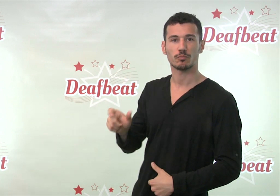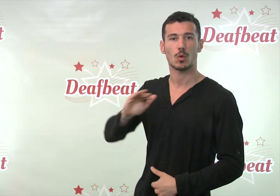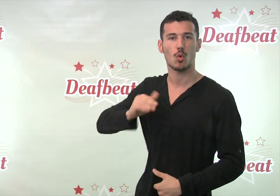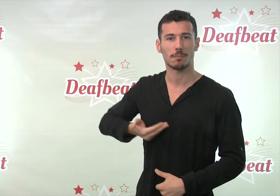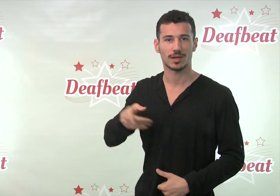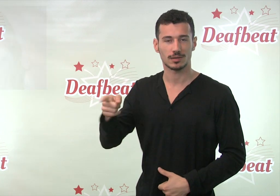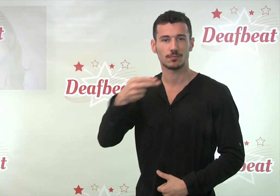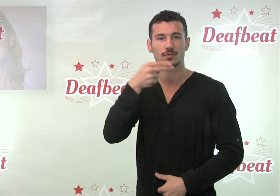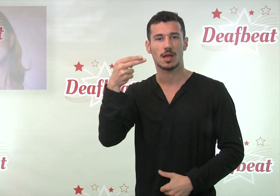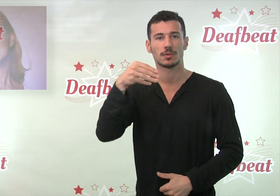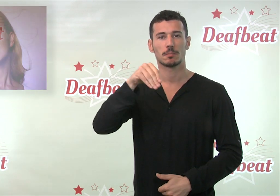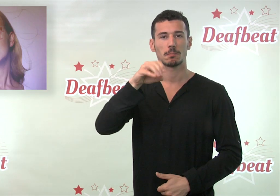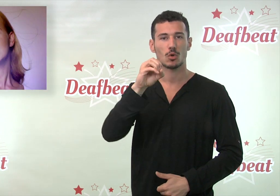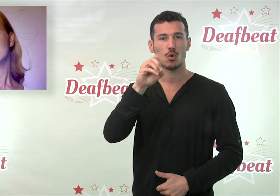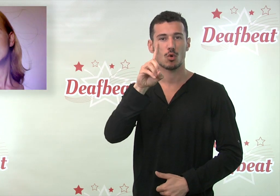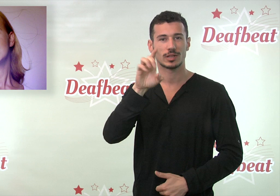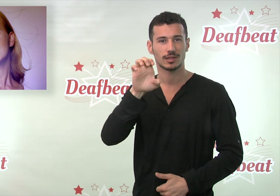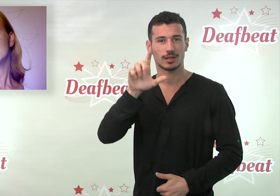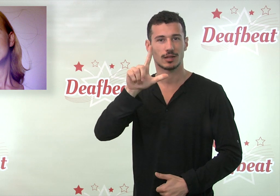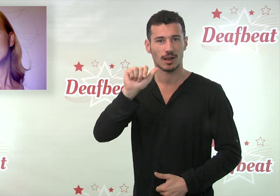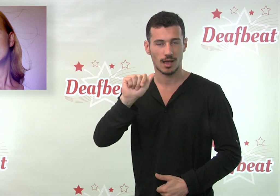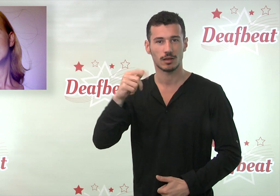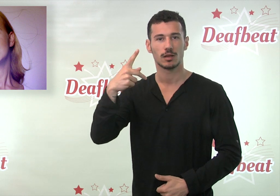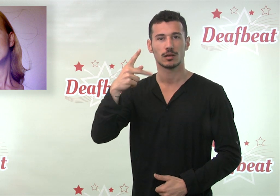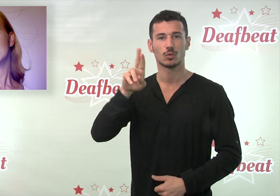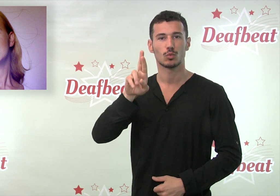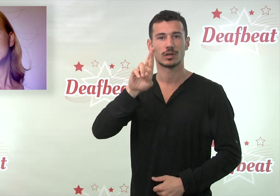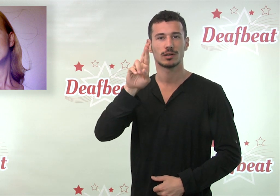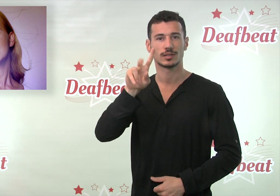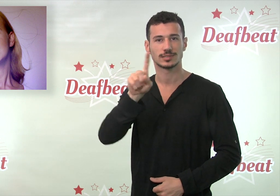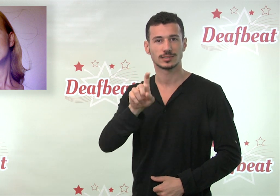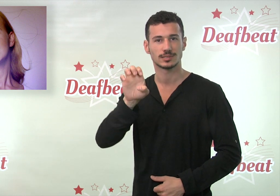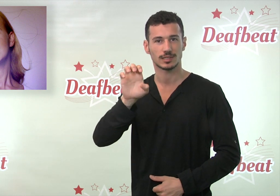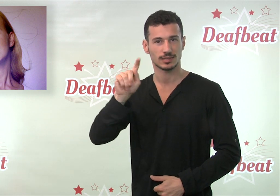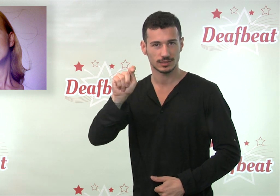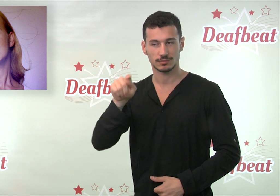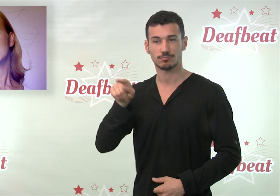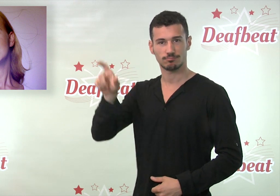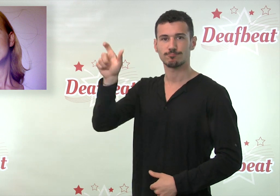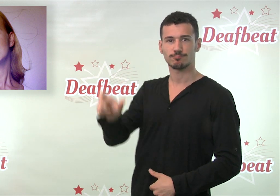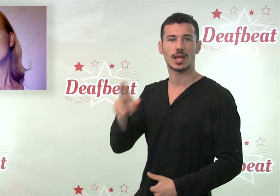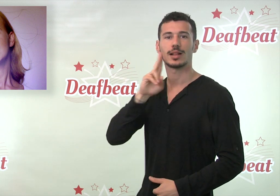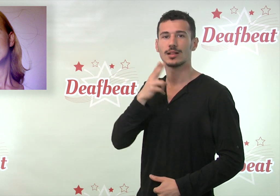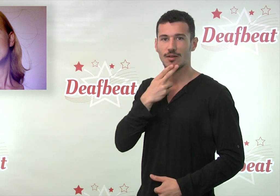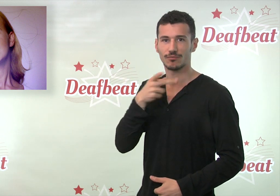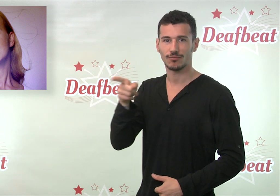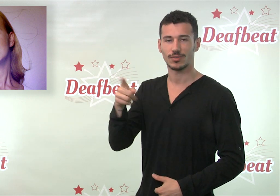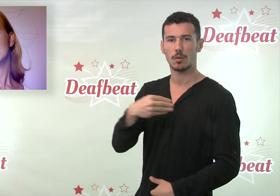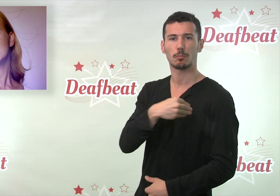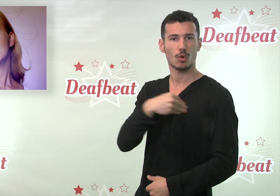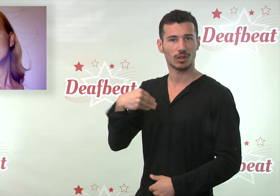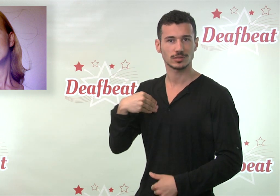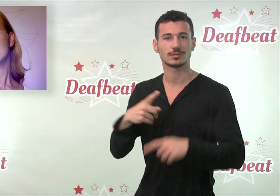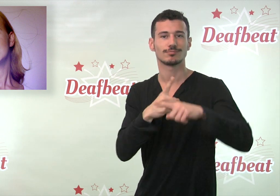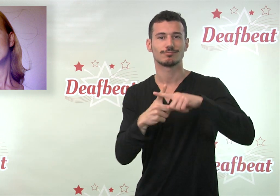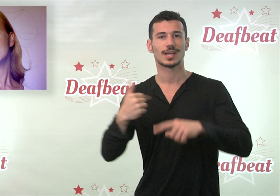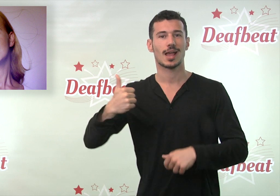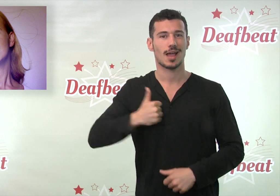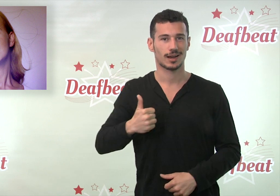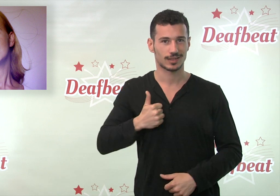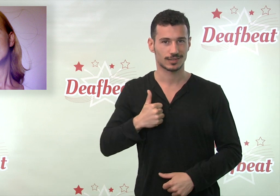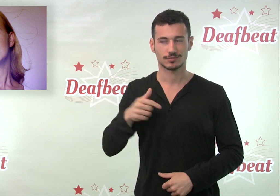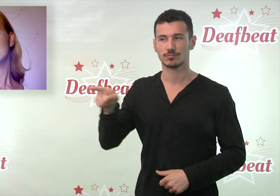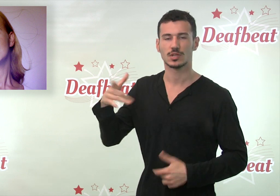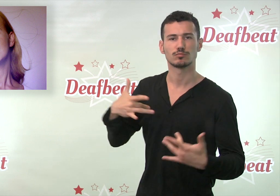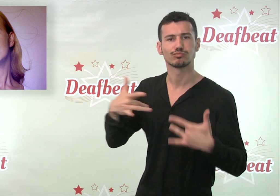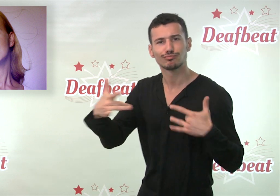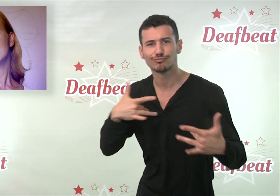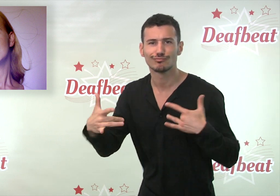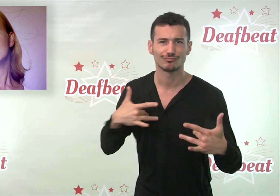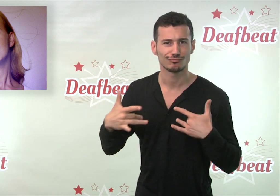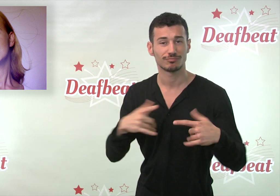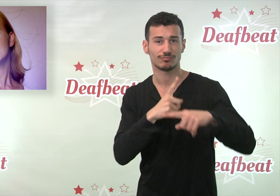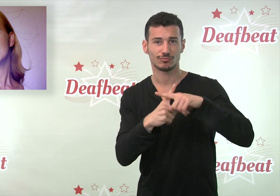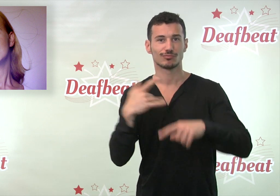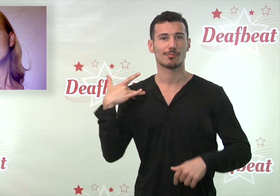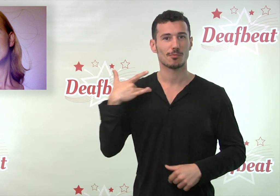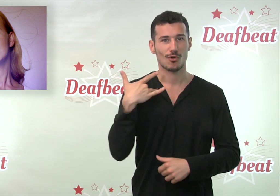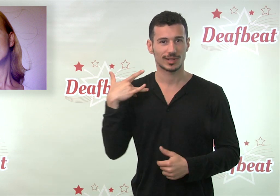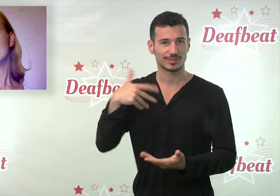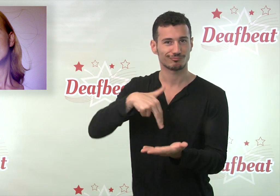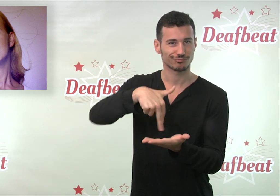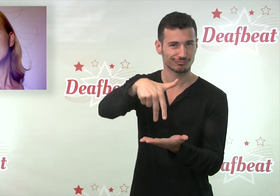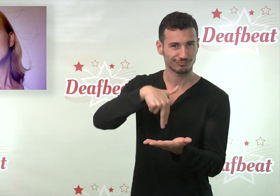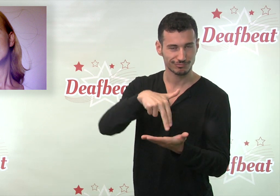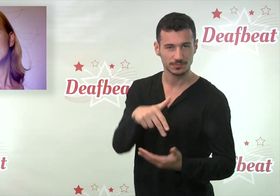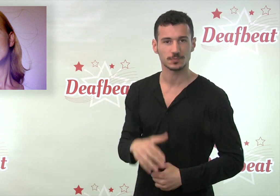Modela Kurzet is a Deaf Polish-Canadian actress, entertainer and model.